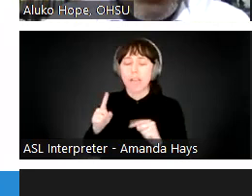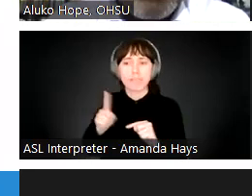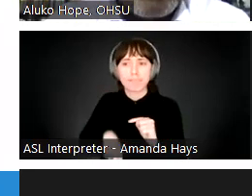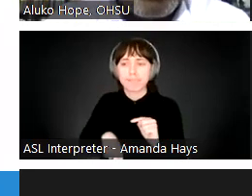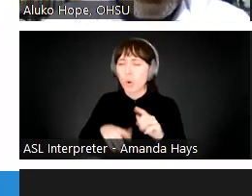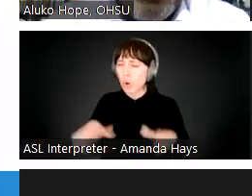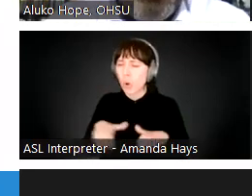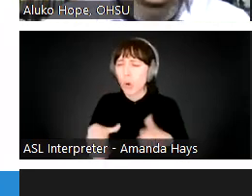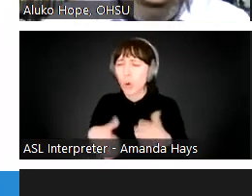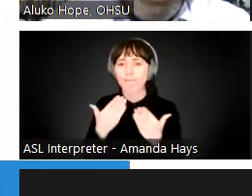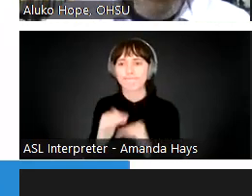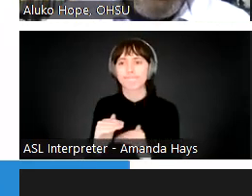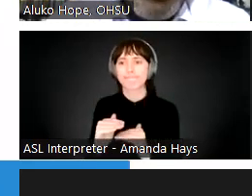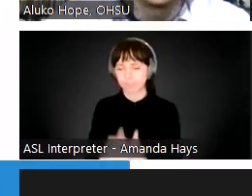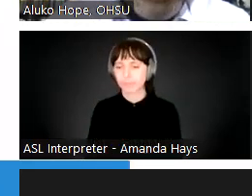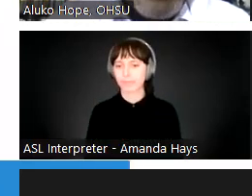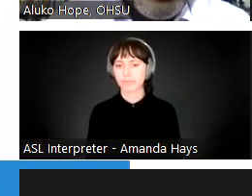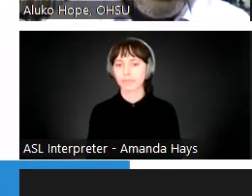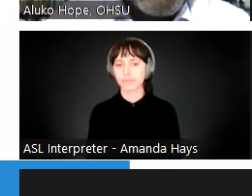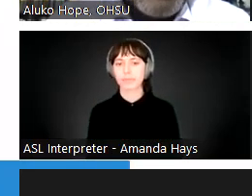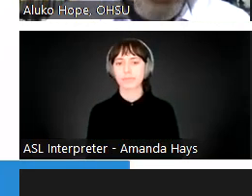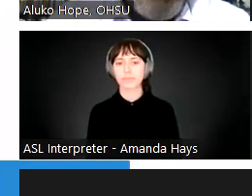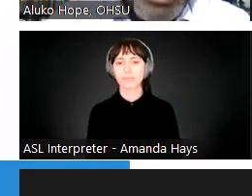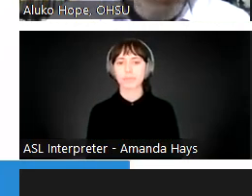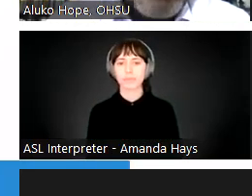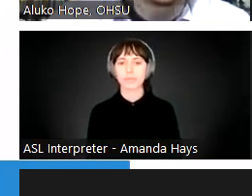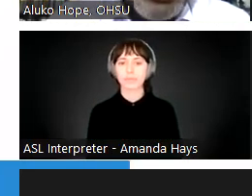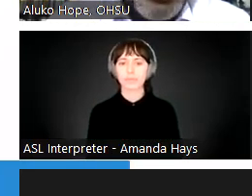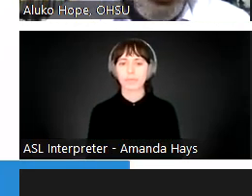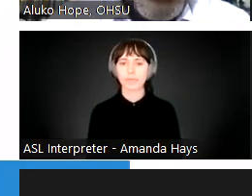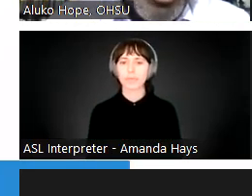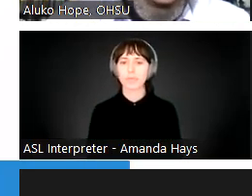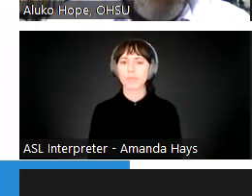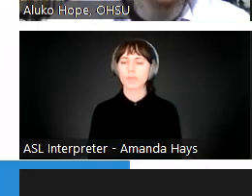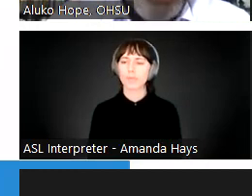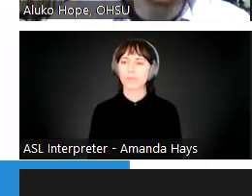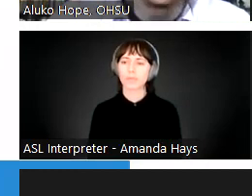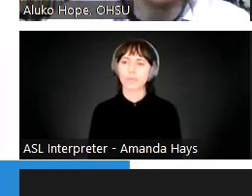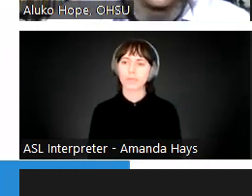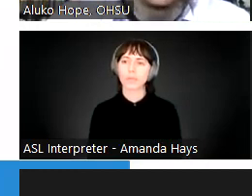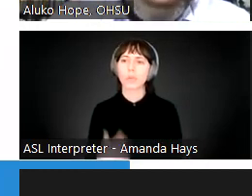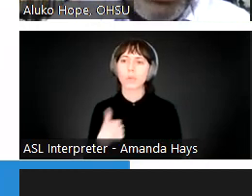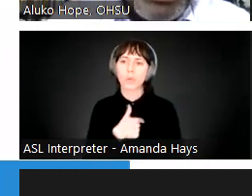please. And then, I think, we try to pick out the patient with